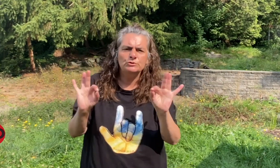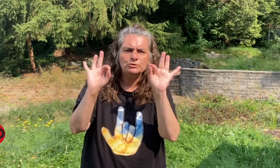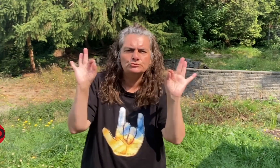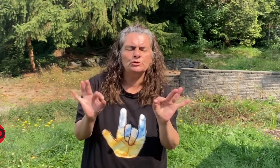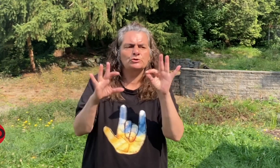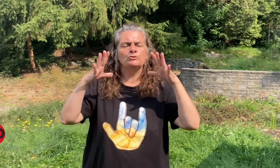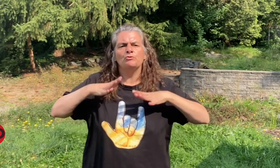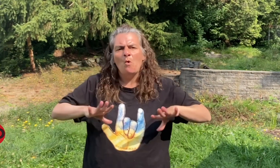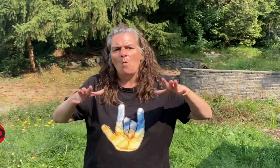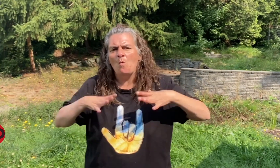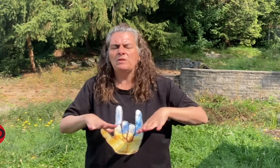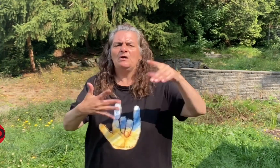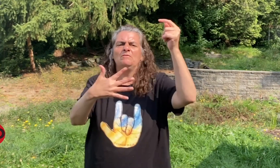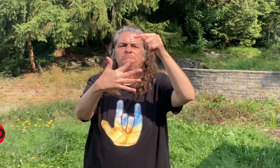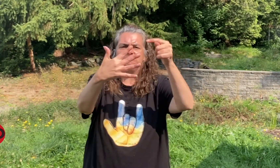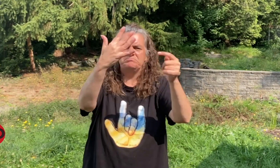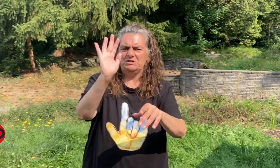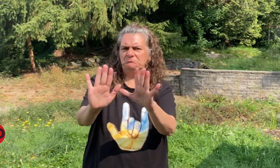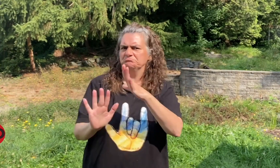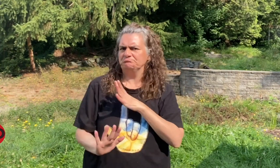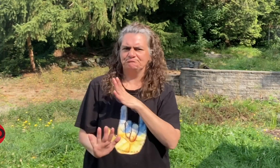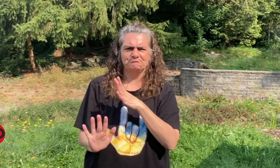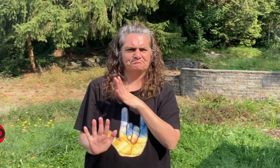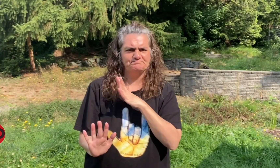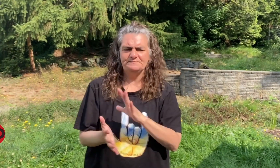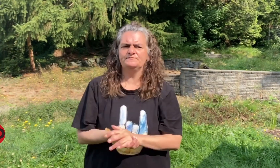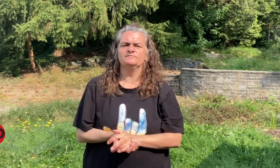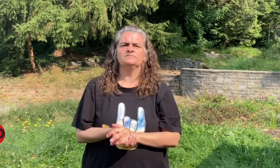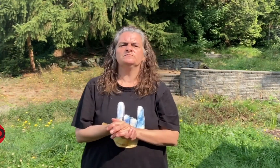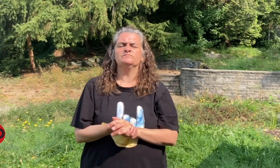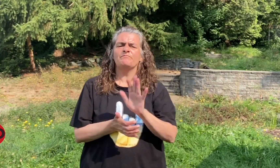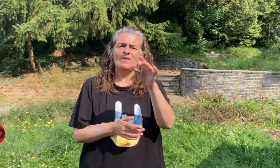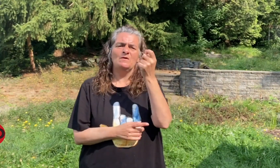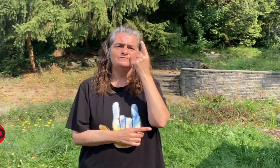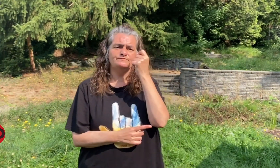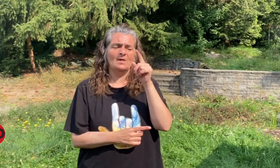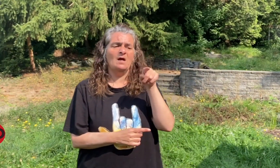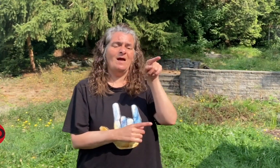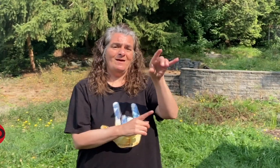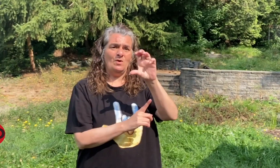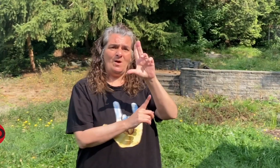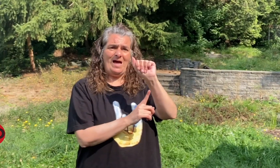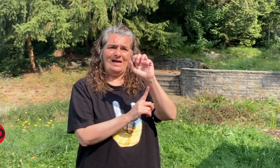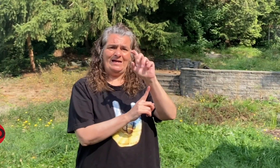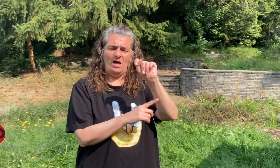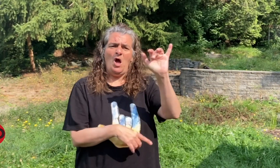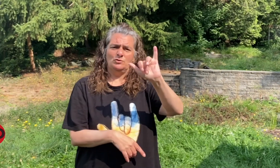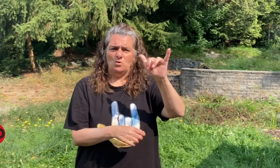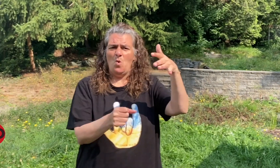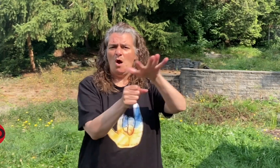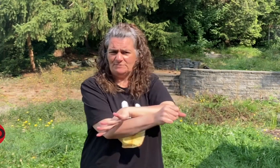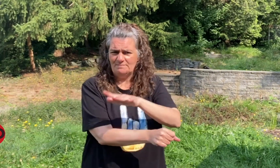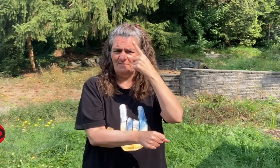It’s all good! CUAET also covered hotel fees which vary